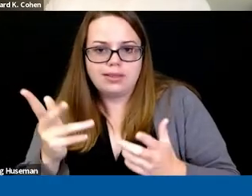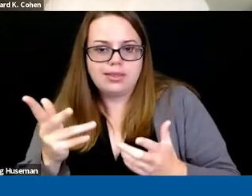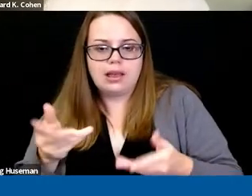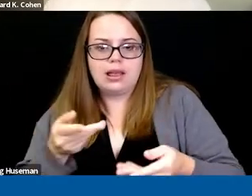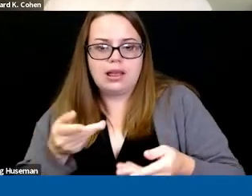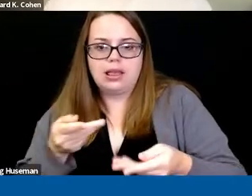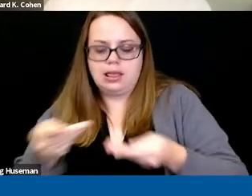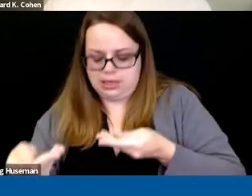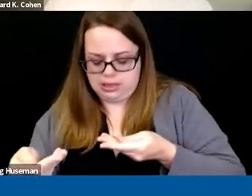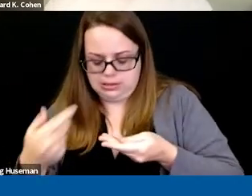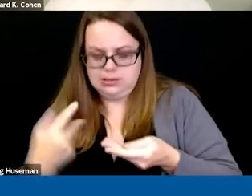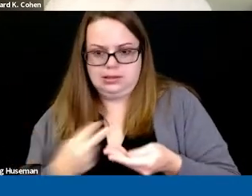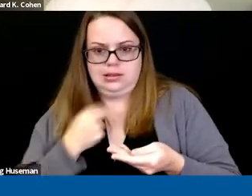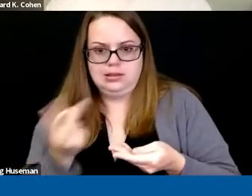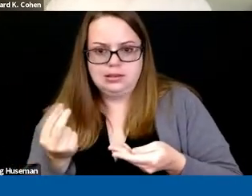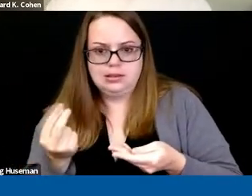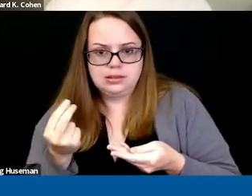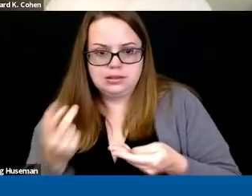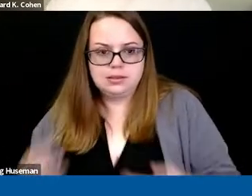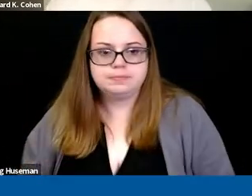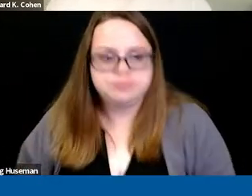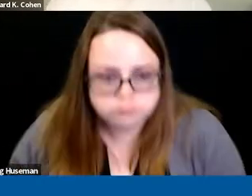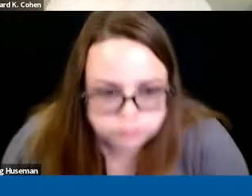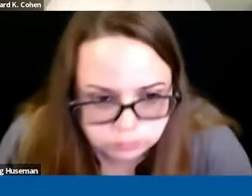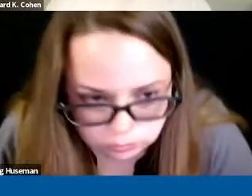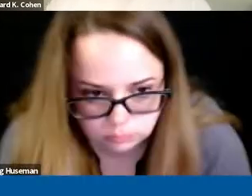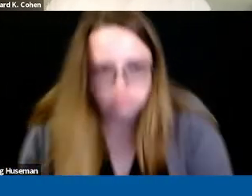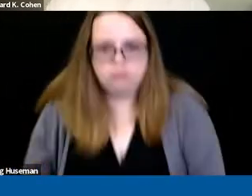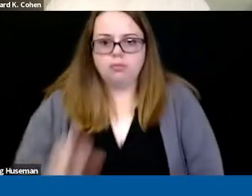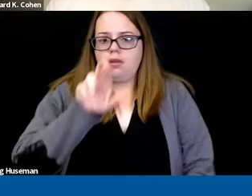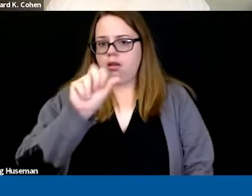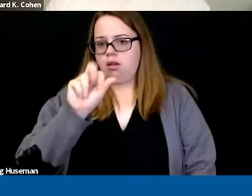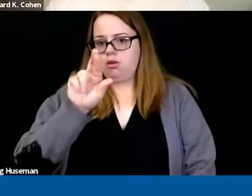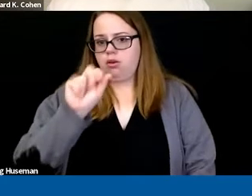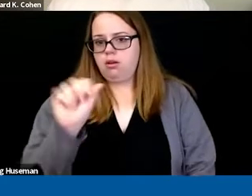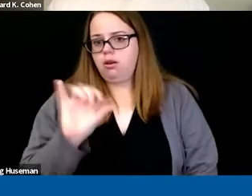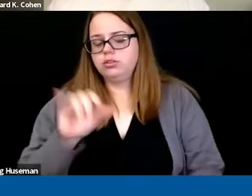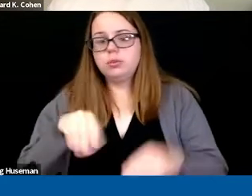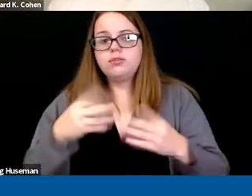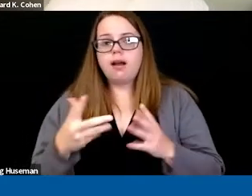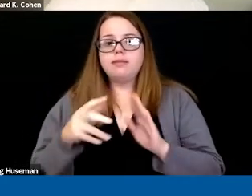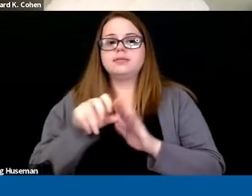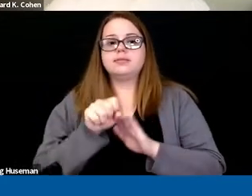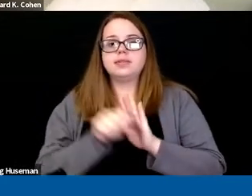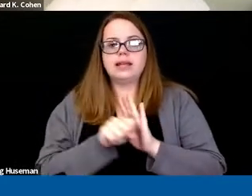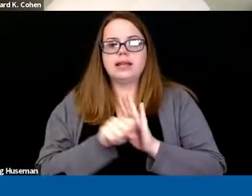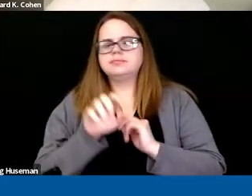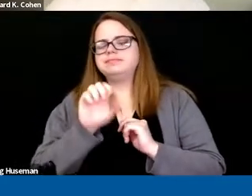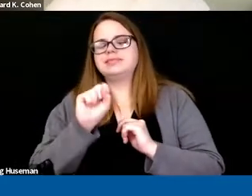Along with providing semantics by way of roles, ARIA also provides states and properties to further describe interfaces to assistive technologies.